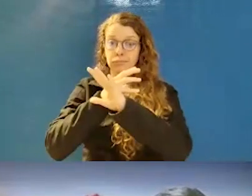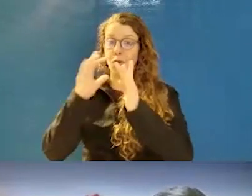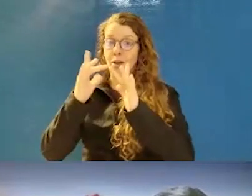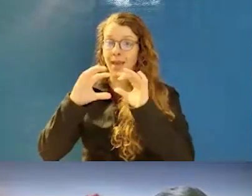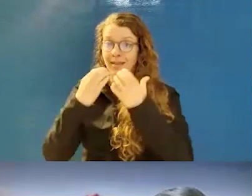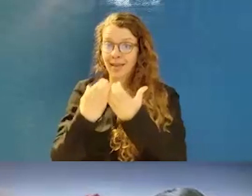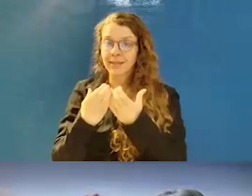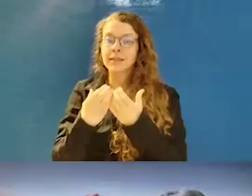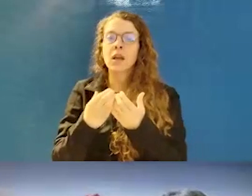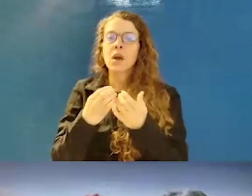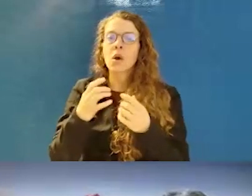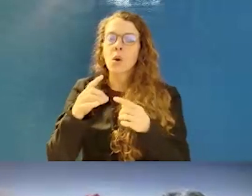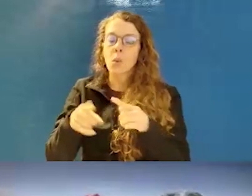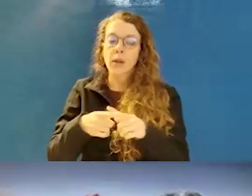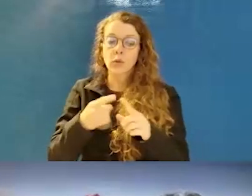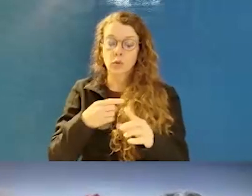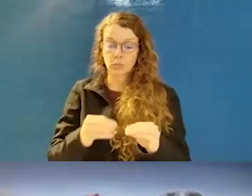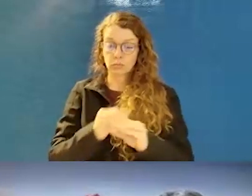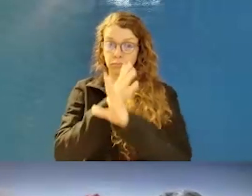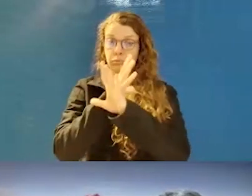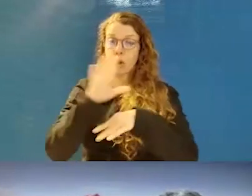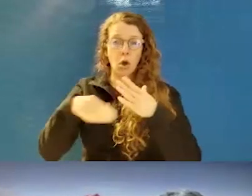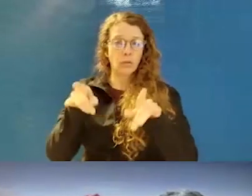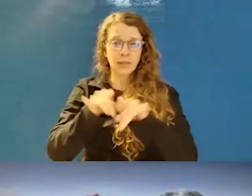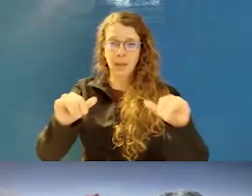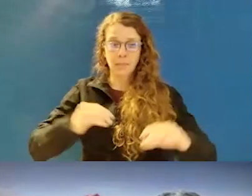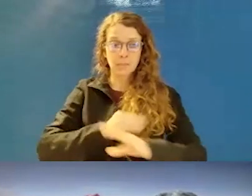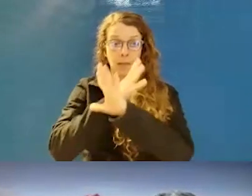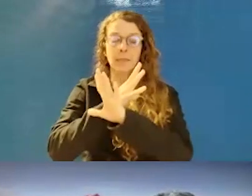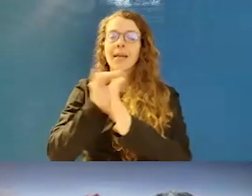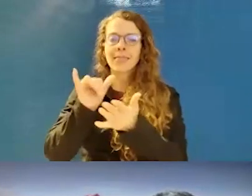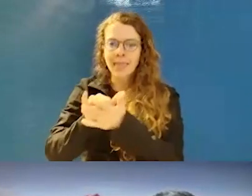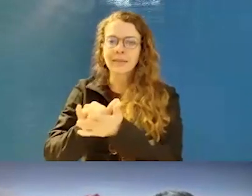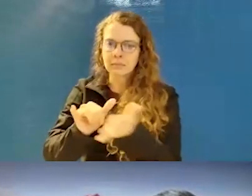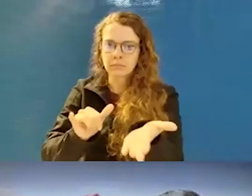When you are doing the synchronous portion of your class, that is the very definition of RSI.